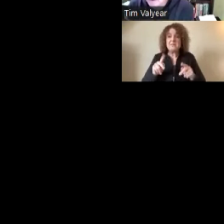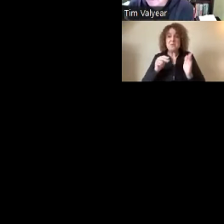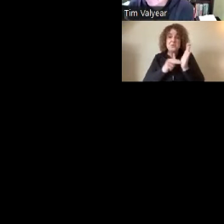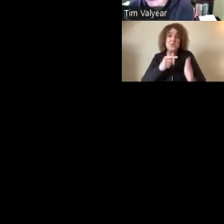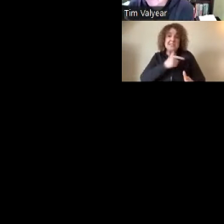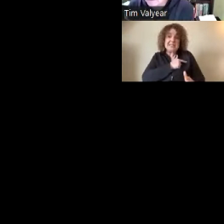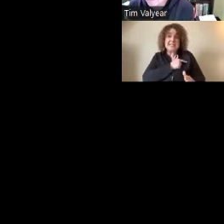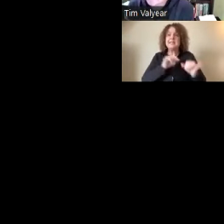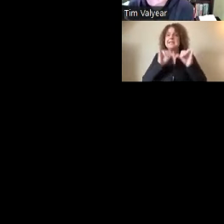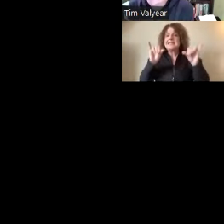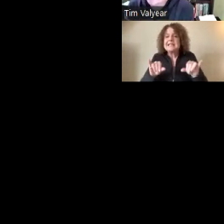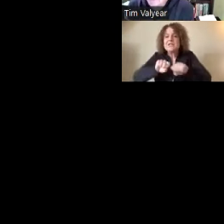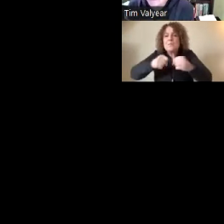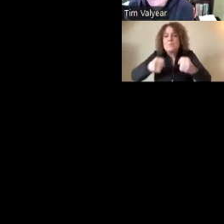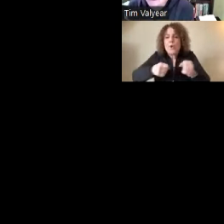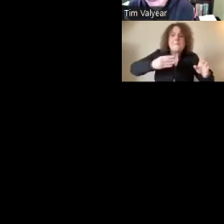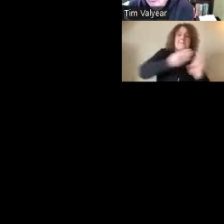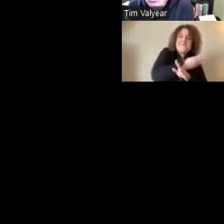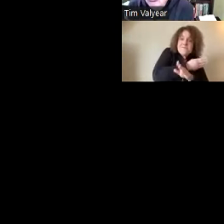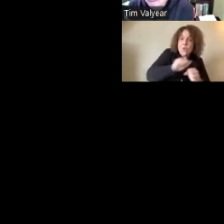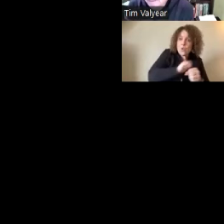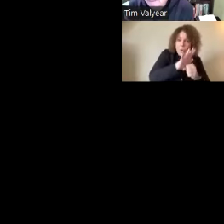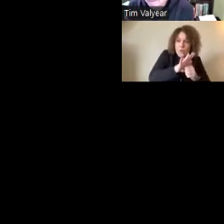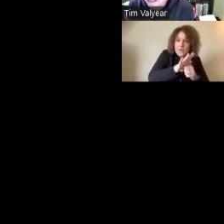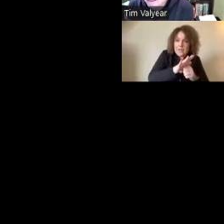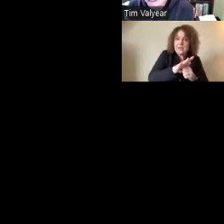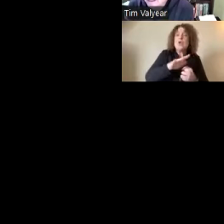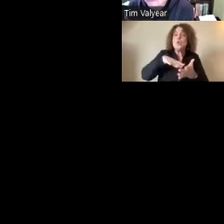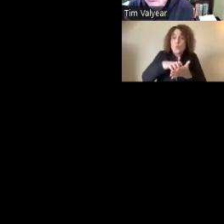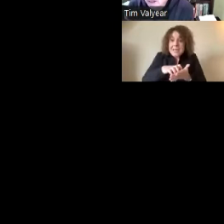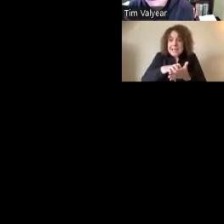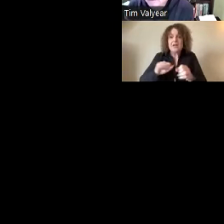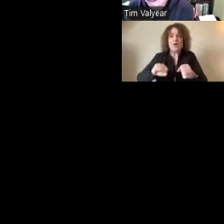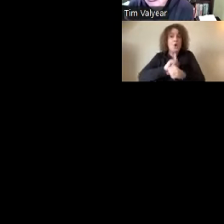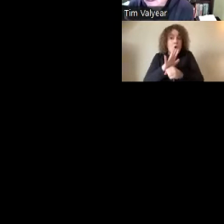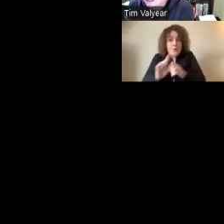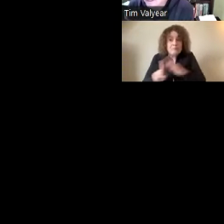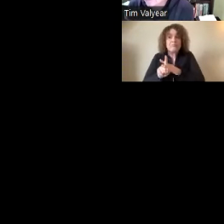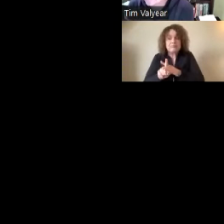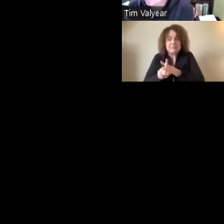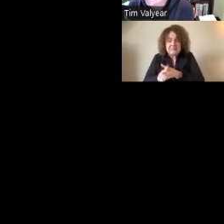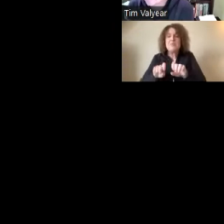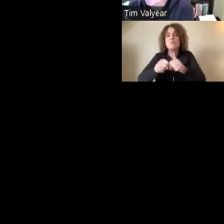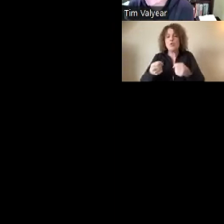single shift. I'm being honest . It's not because there's bad people and lazy nurses. Our system was broken before.